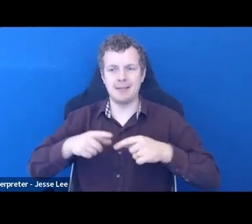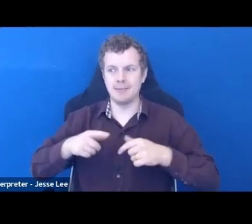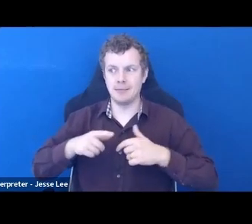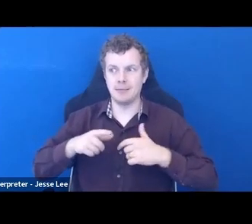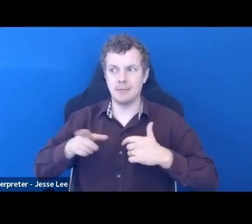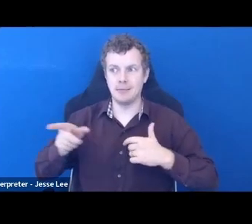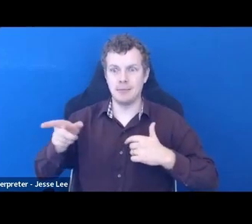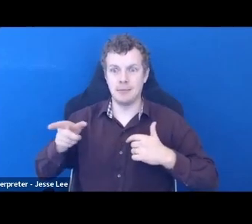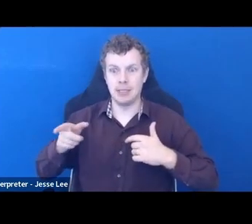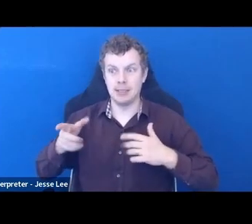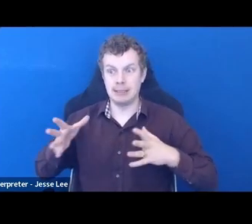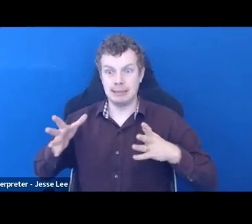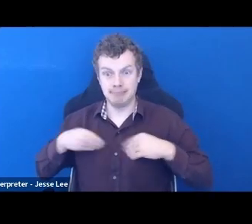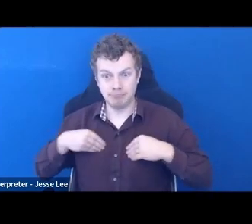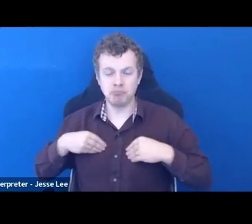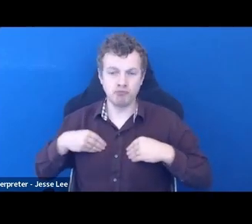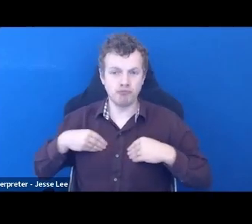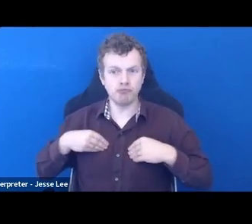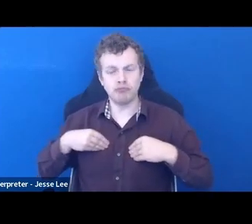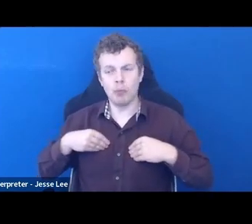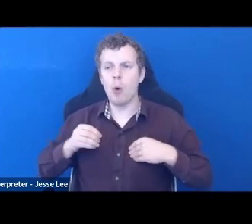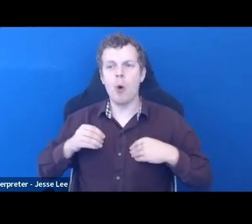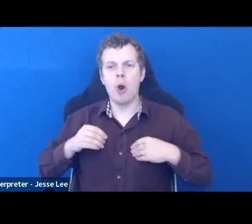And normal was different for everyone.